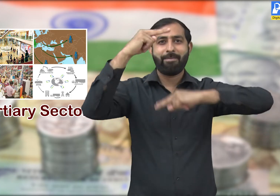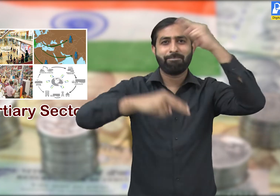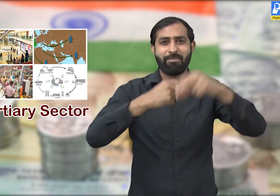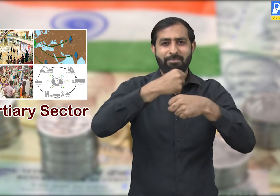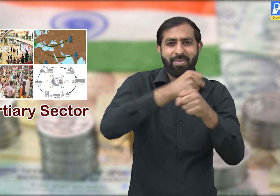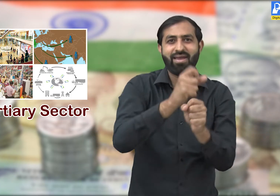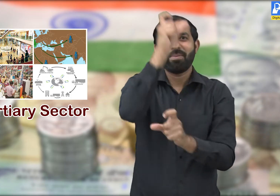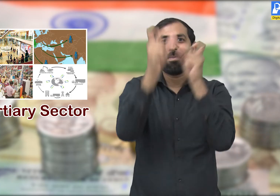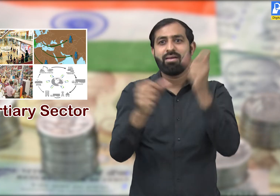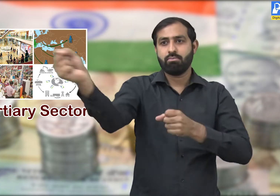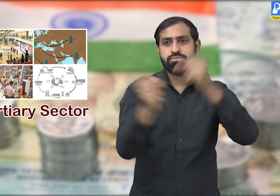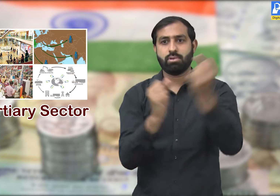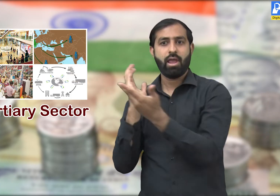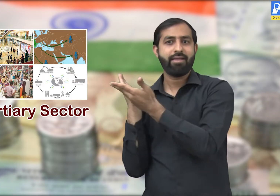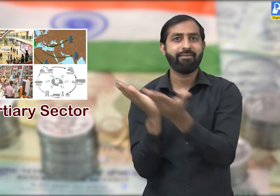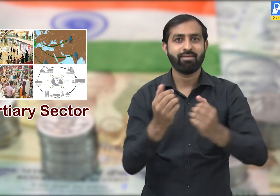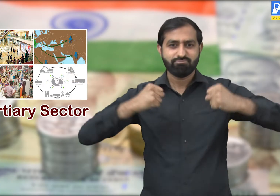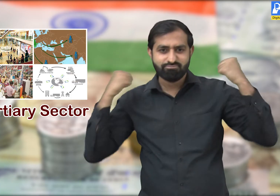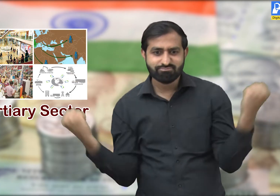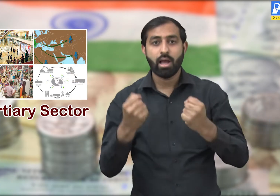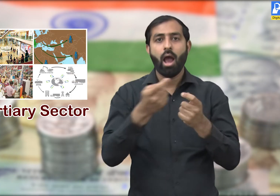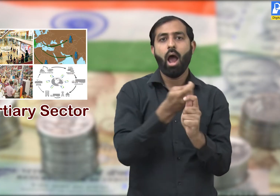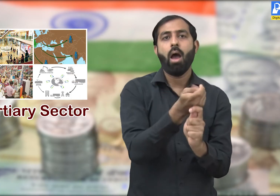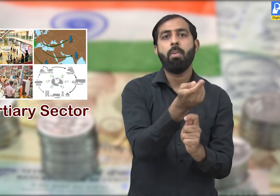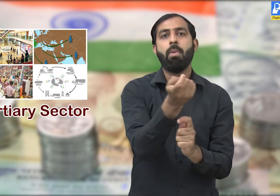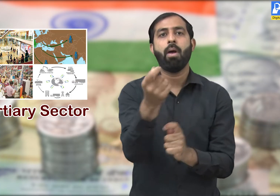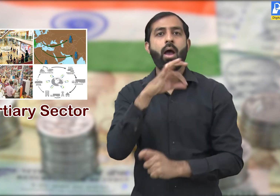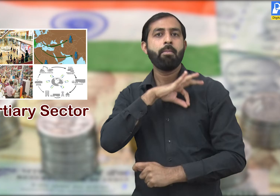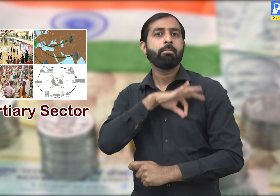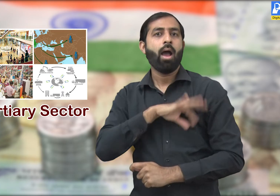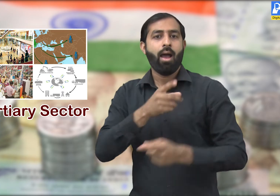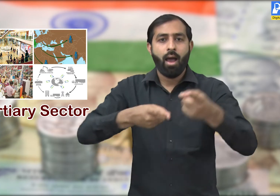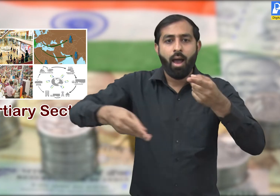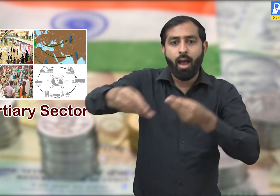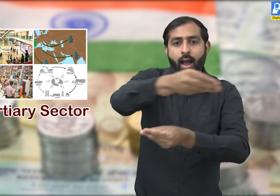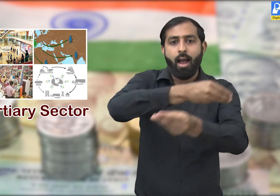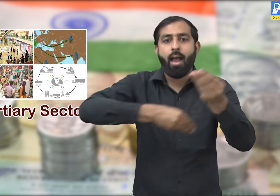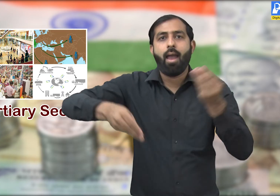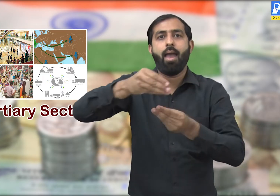exchange of money. So you see from agriculture alone there are so many branches that are